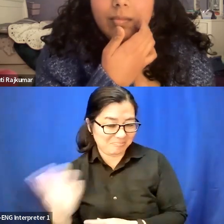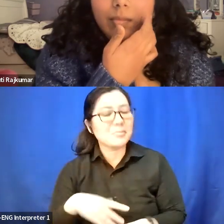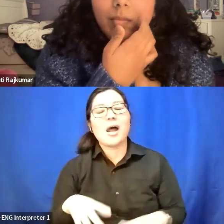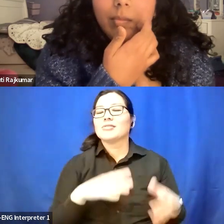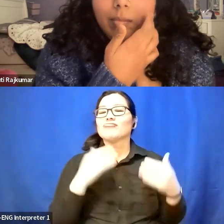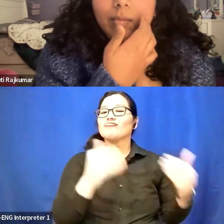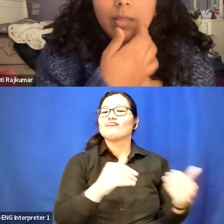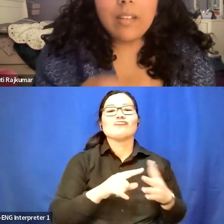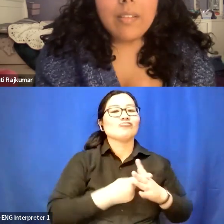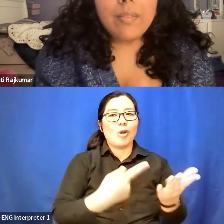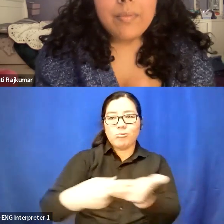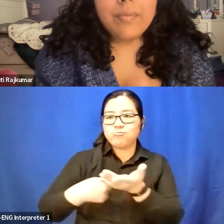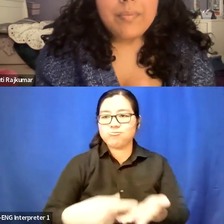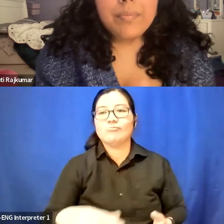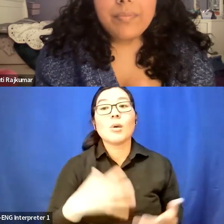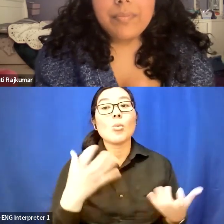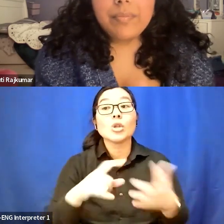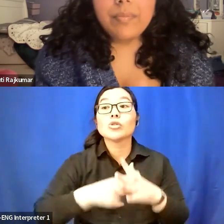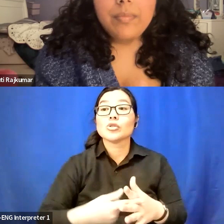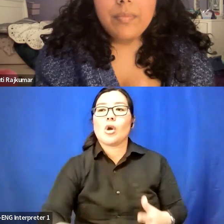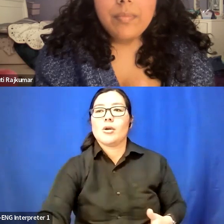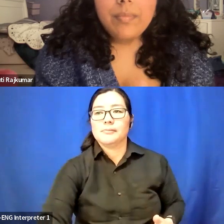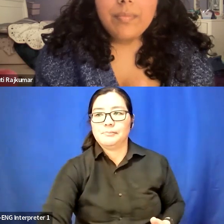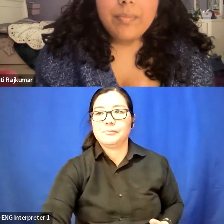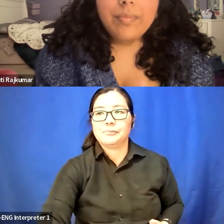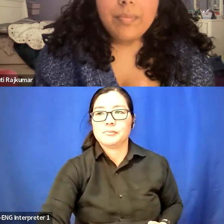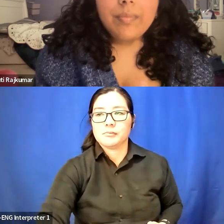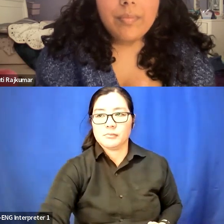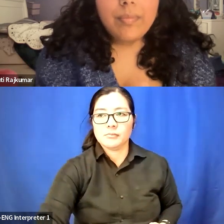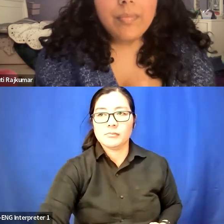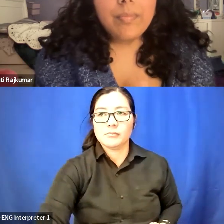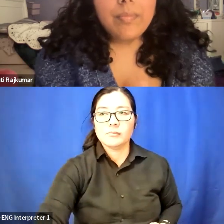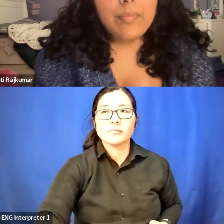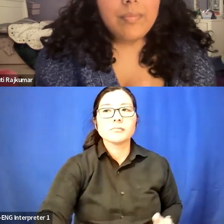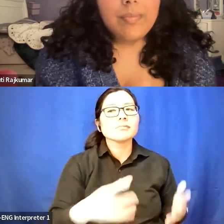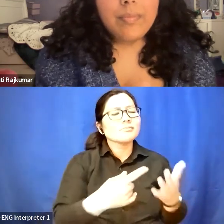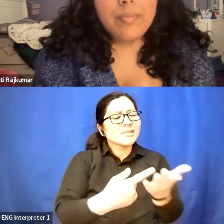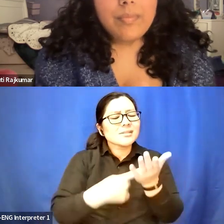So I wanted to kick it off by talking about the intersection of being Asian and disabled.